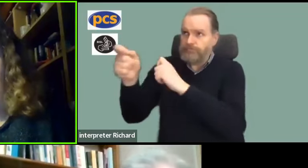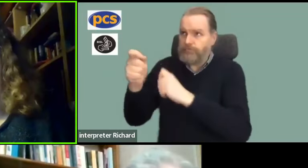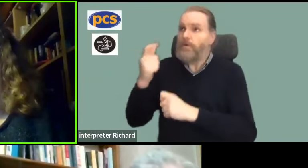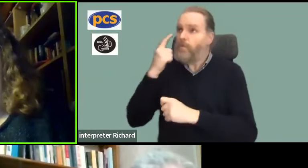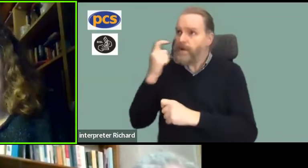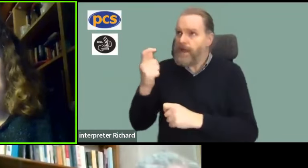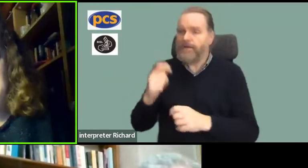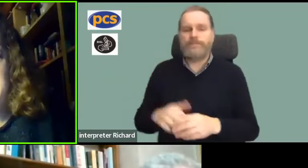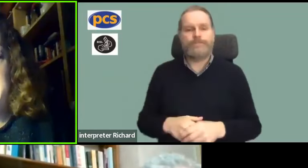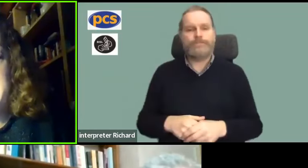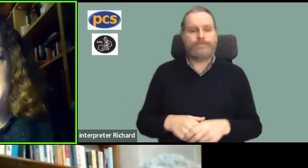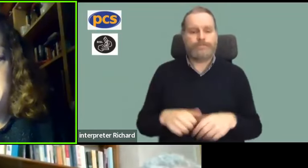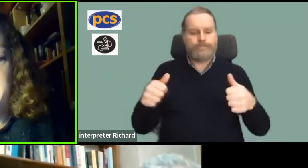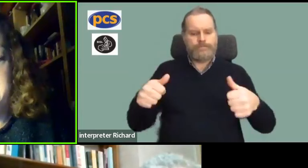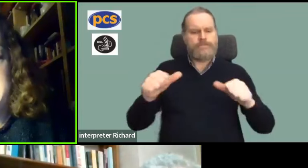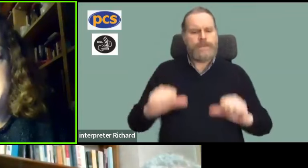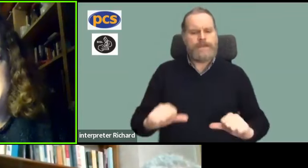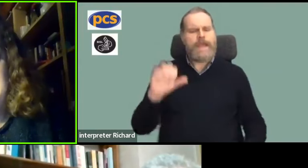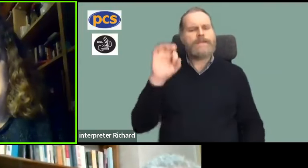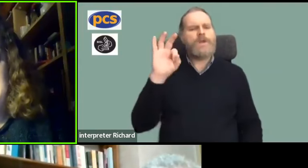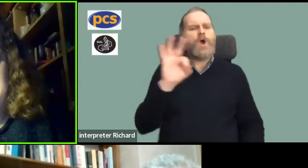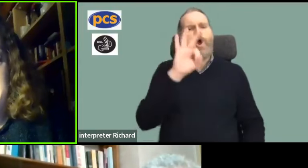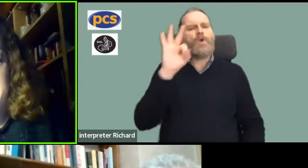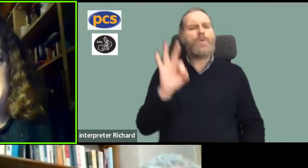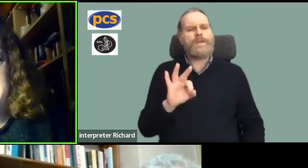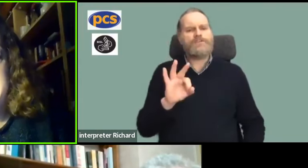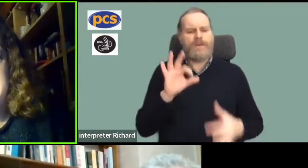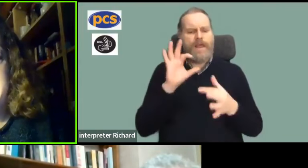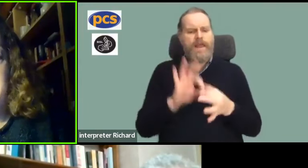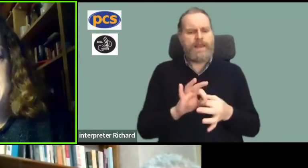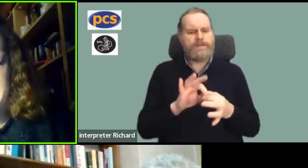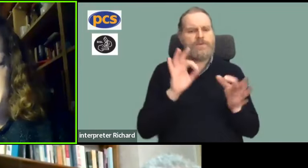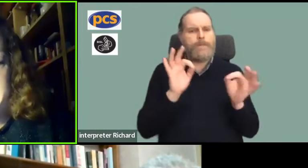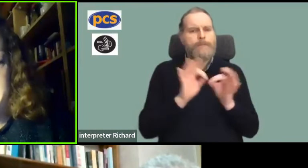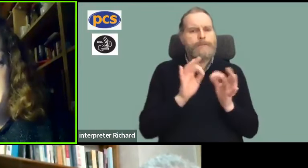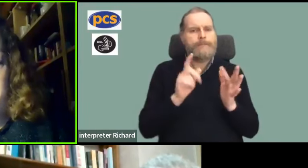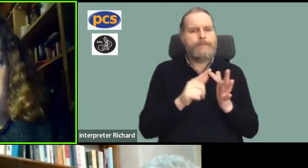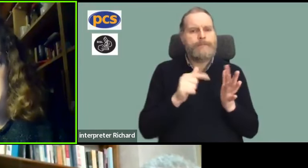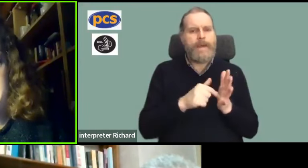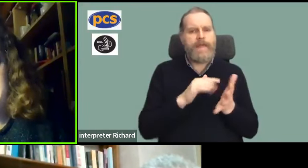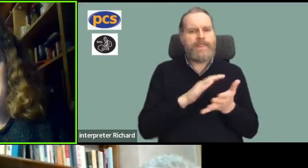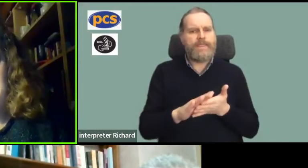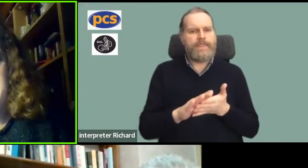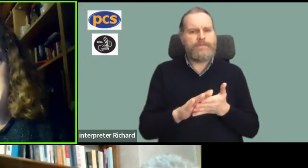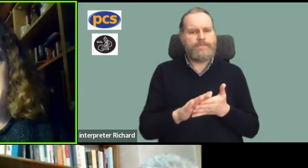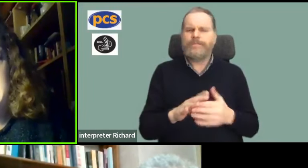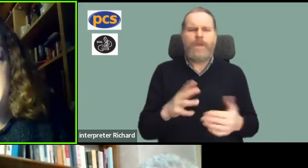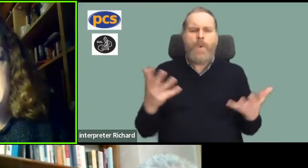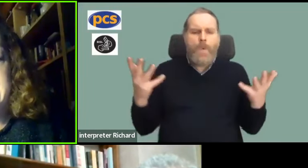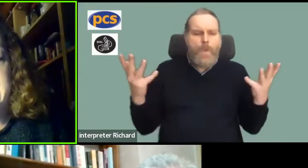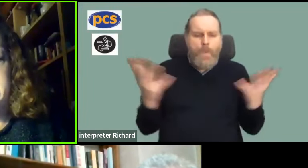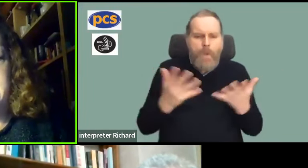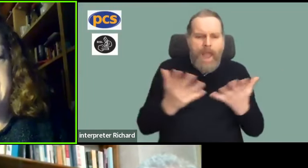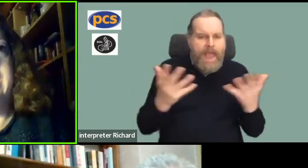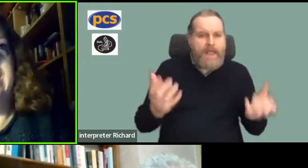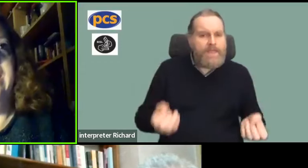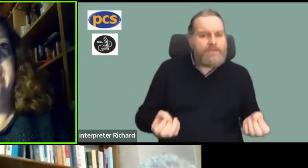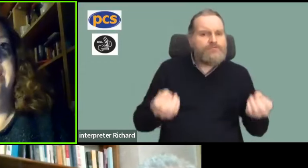if we need. Okay, thank you need. Okay, thank you, and got a quick question for best best we've got Esther Hay. Say we've got Esther Hay saying, where's the picket line and